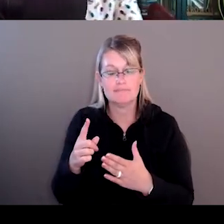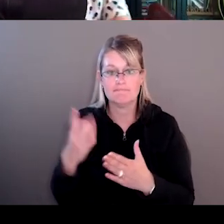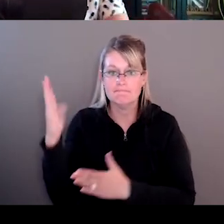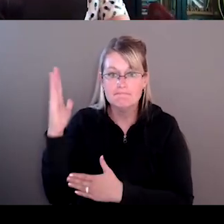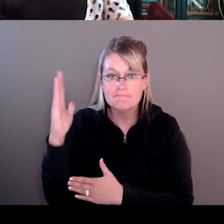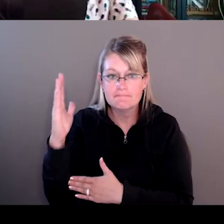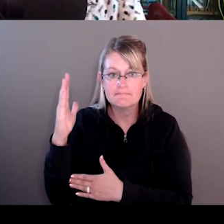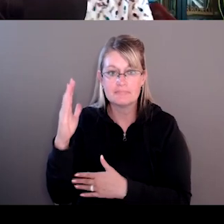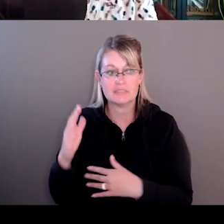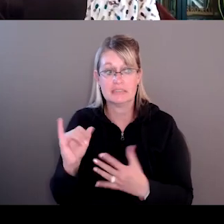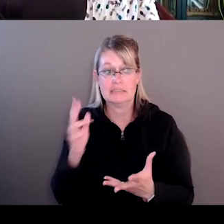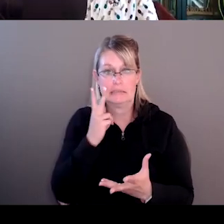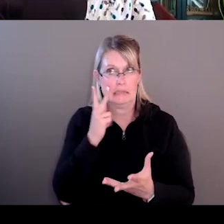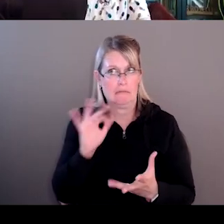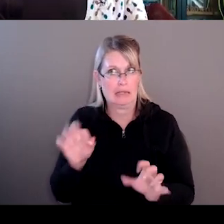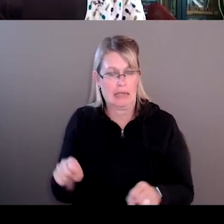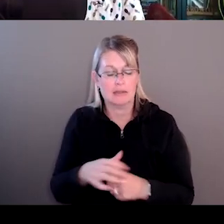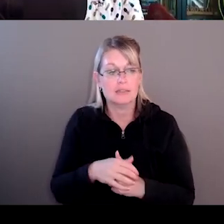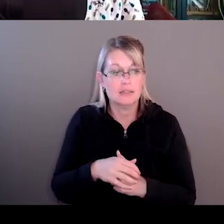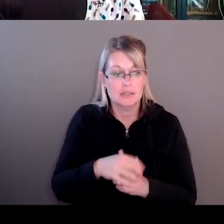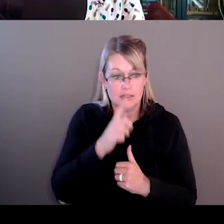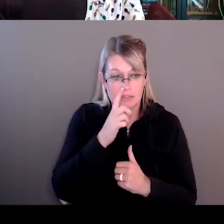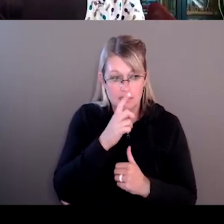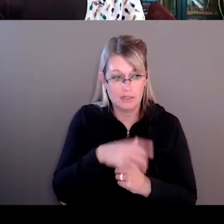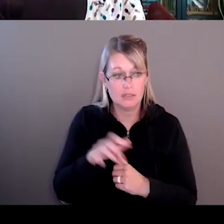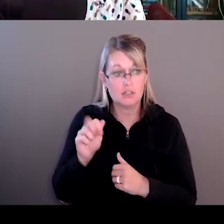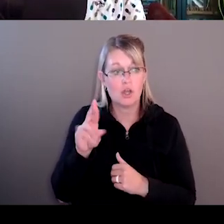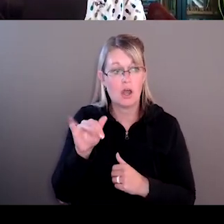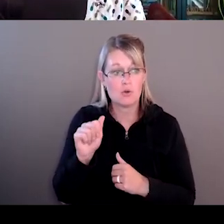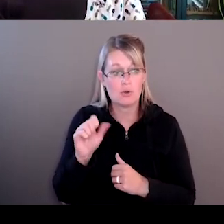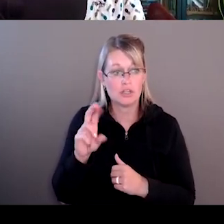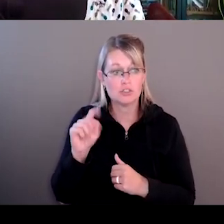See if I can pull it off. So the ARIA sort property goes on the TH. It has